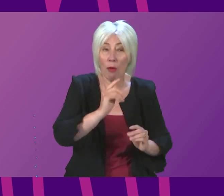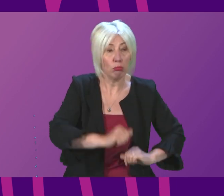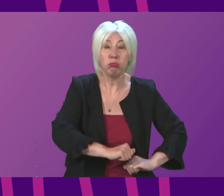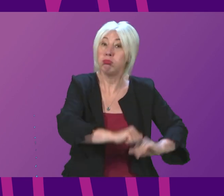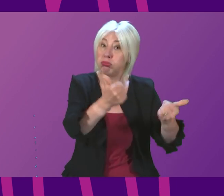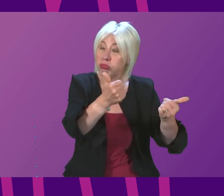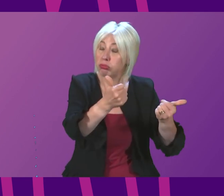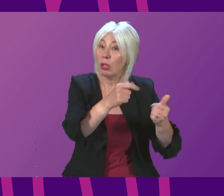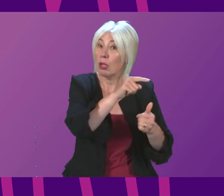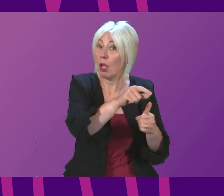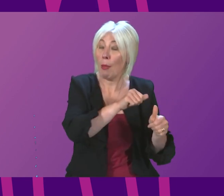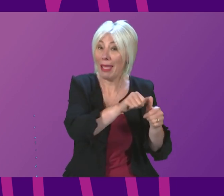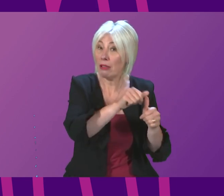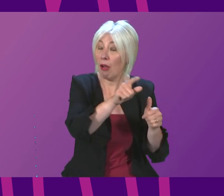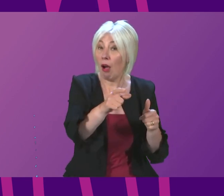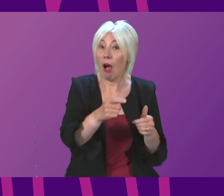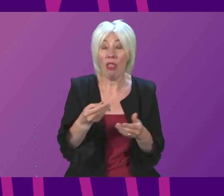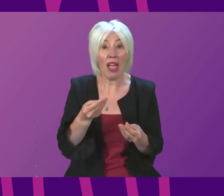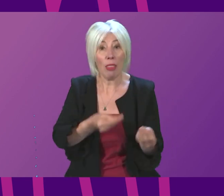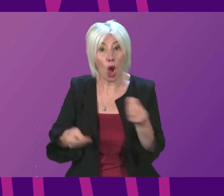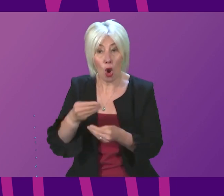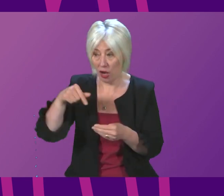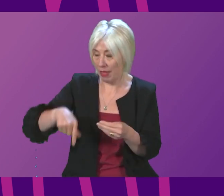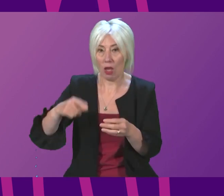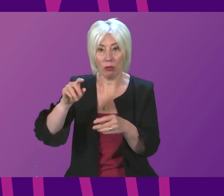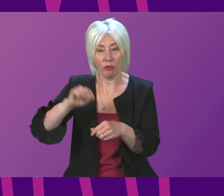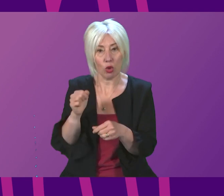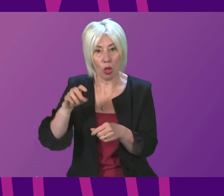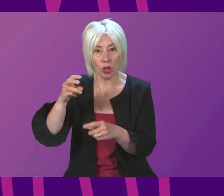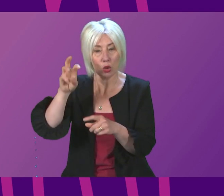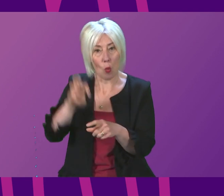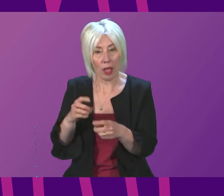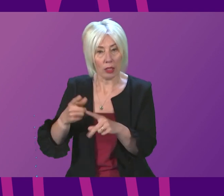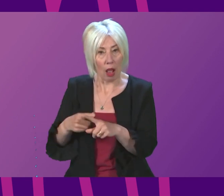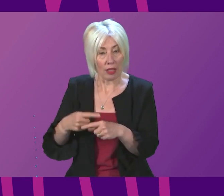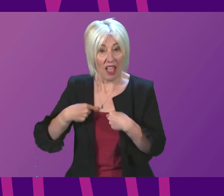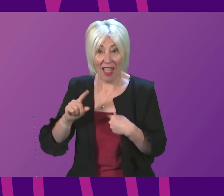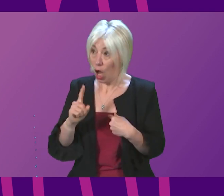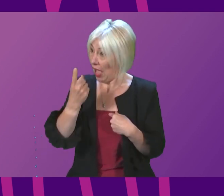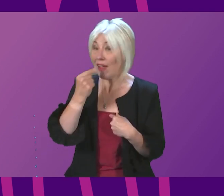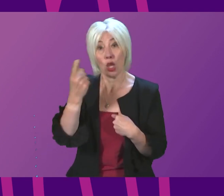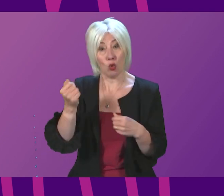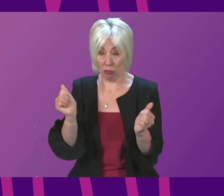than those of the other countries in the UK. If I, as First Minister of Scotland, could get a protocol that would allow Scotland to